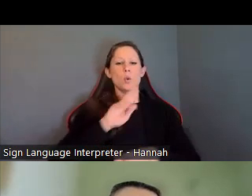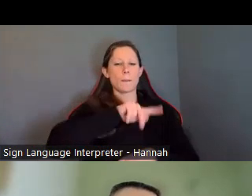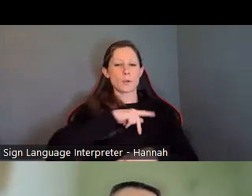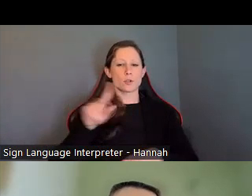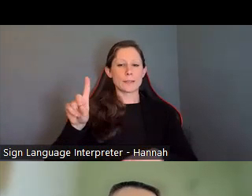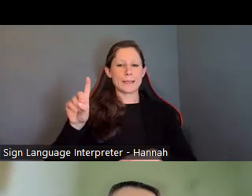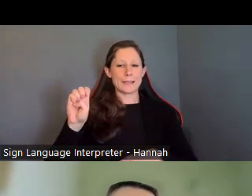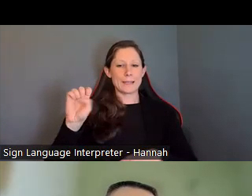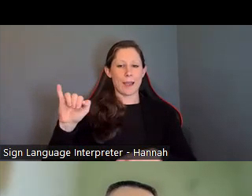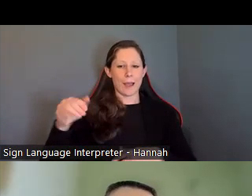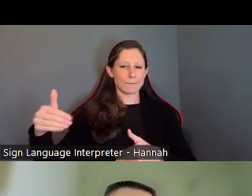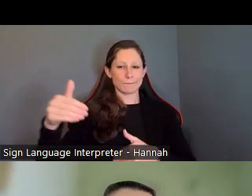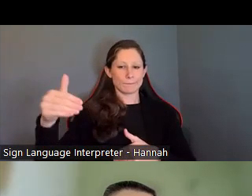E -- educate yourself.